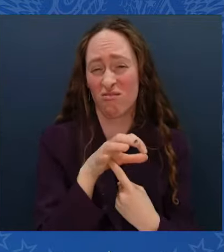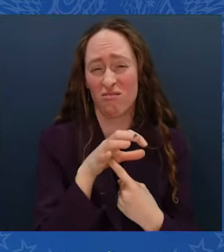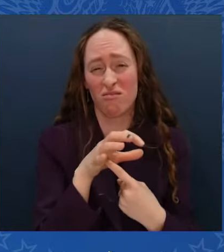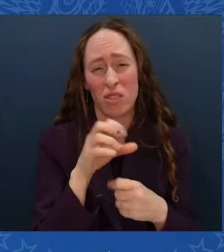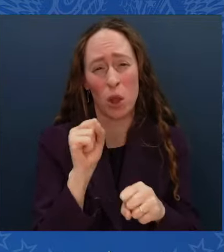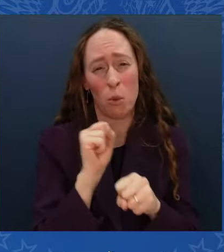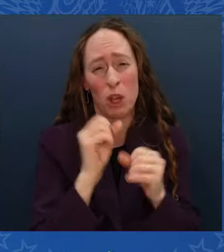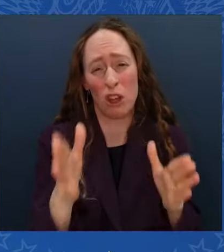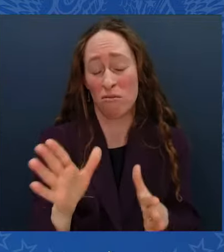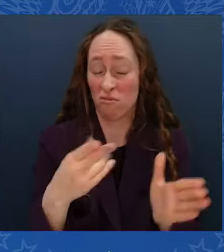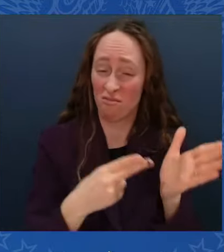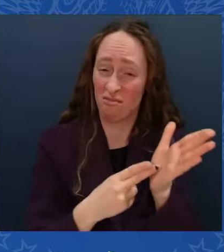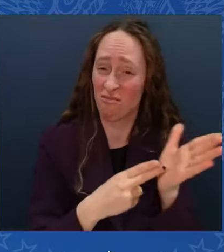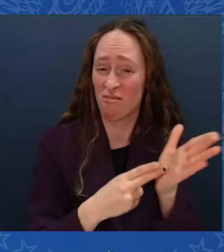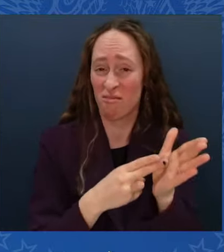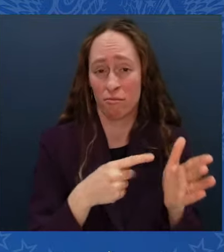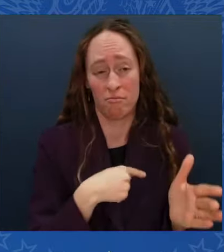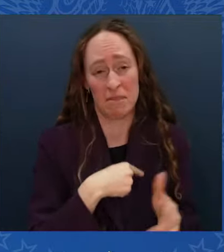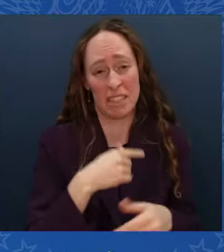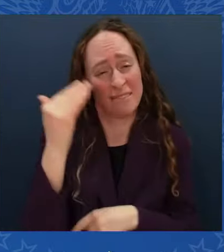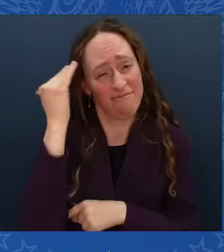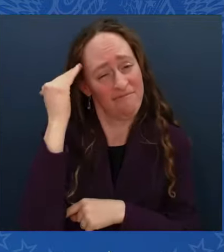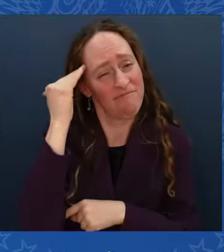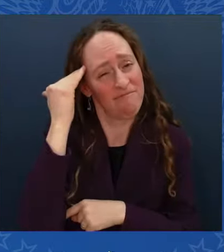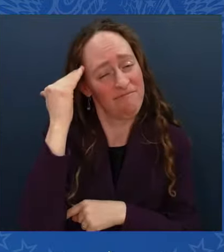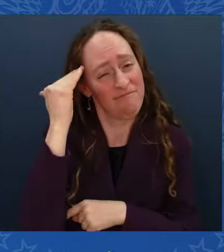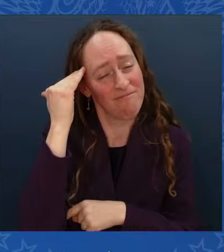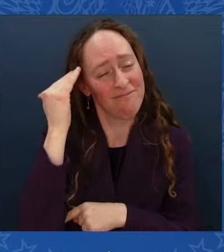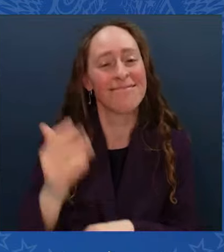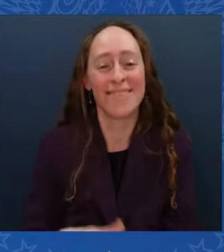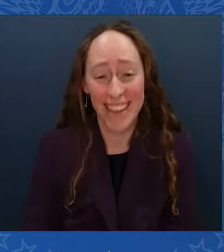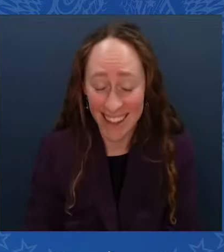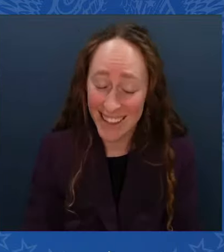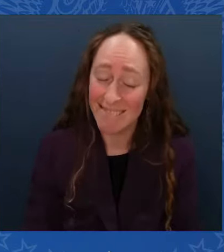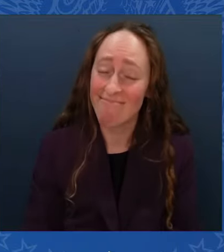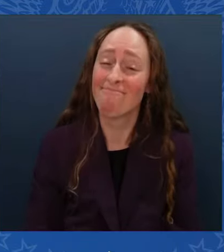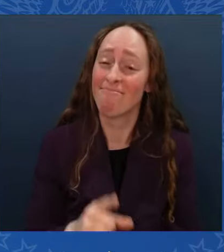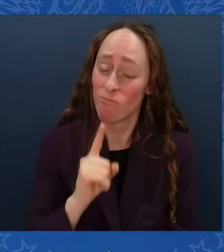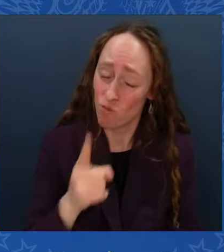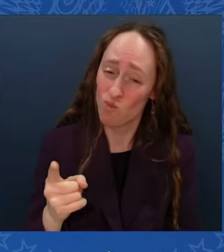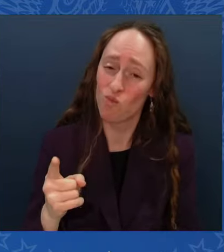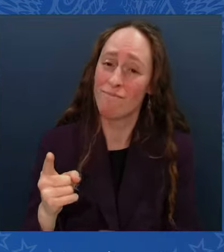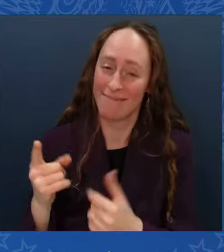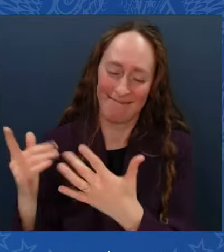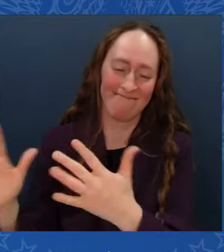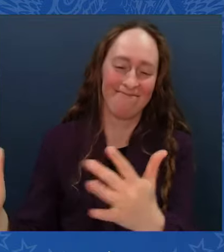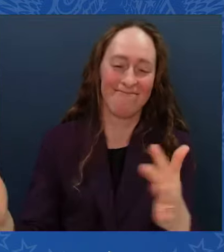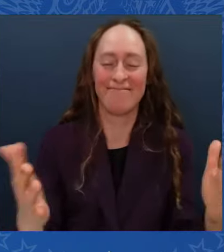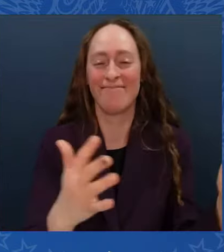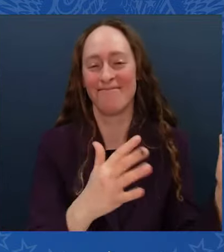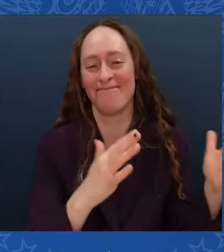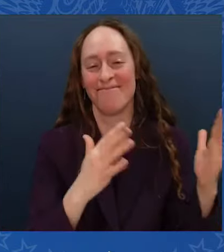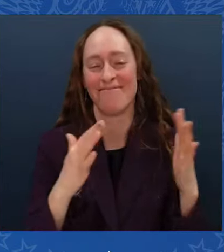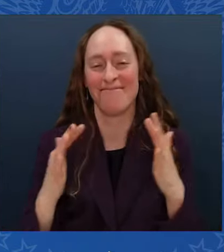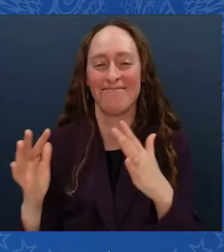And -- -- and the economy is growing.